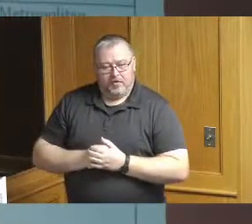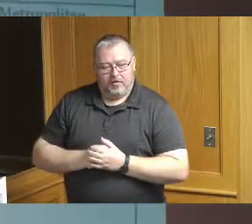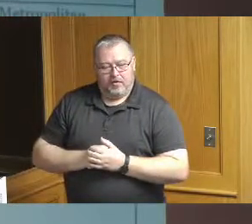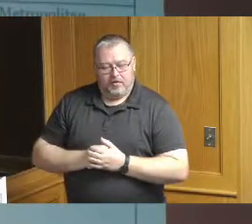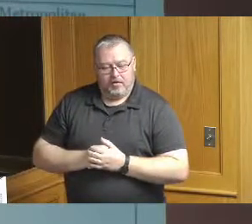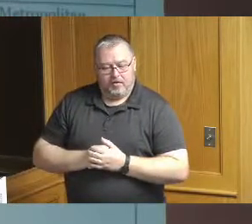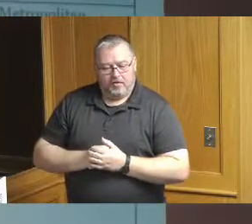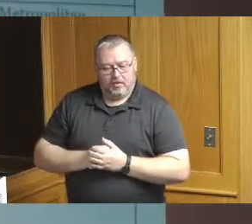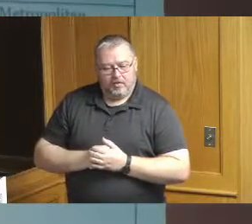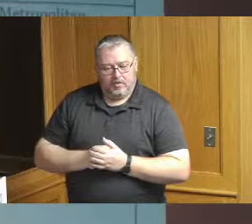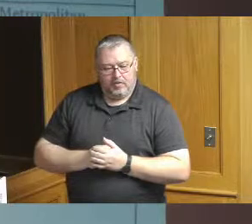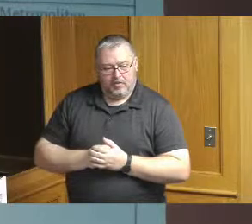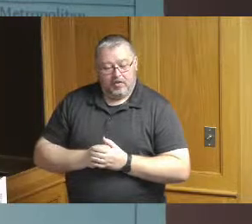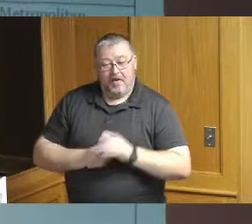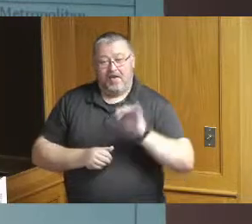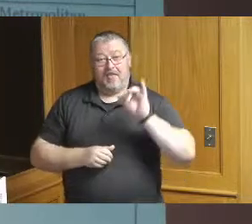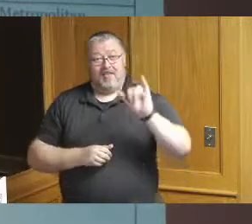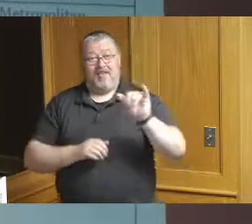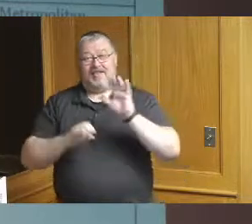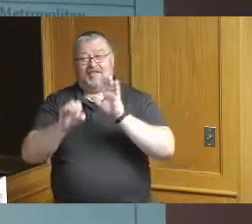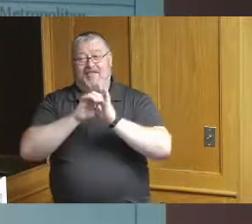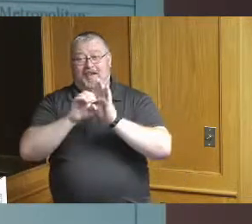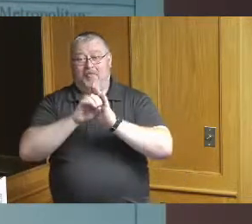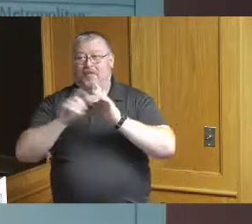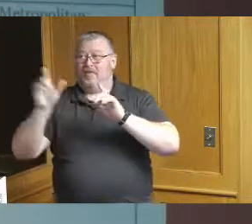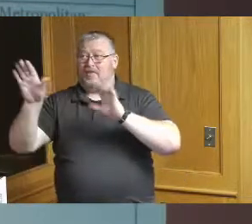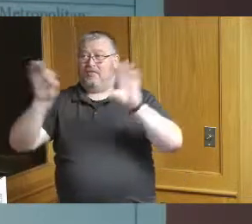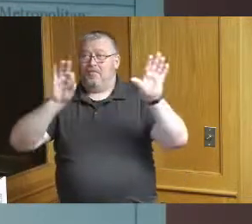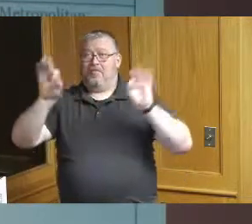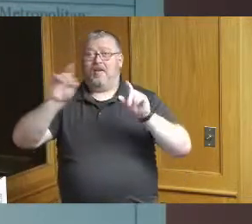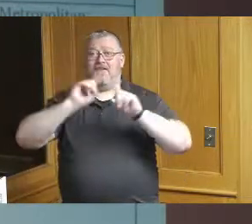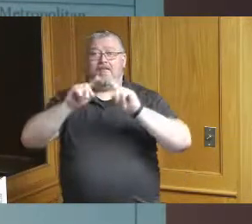so this is a sampling of all the various agencies that use cages on a daily basis